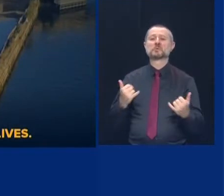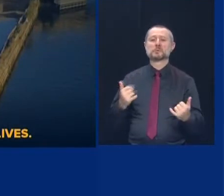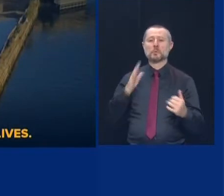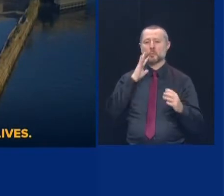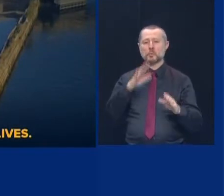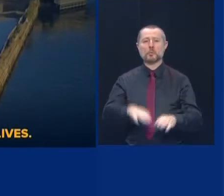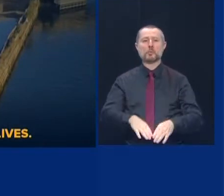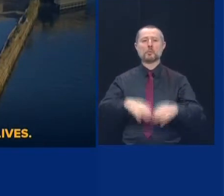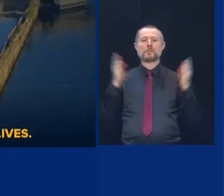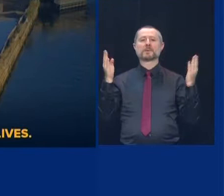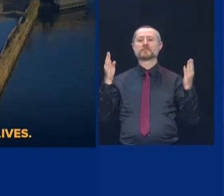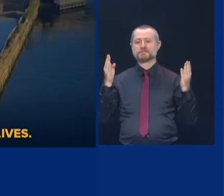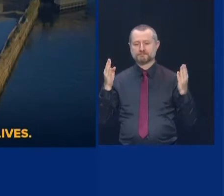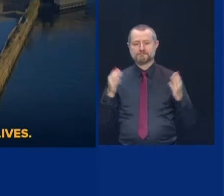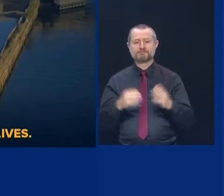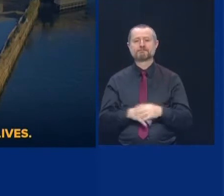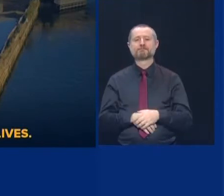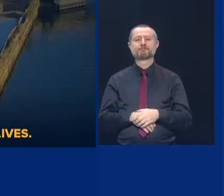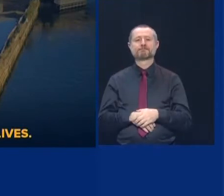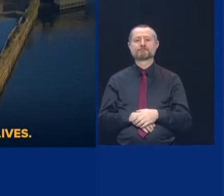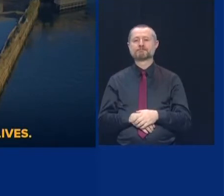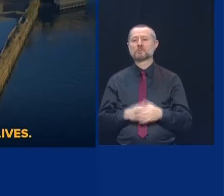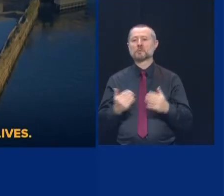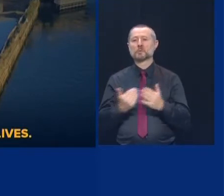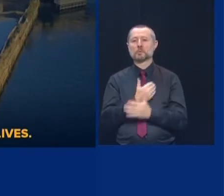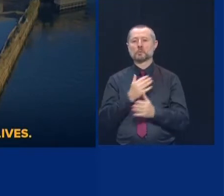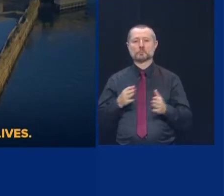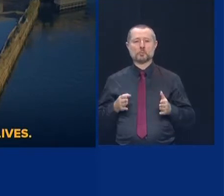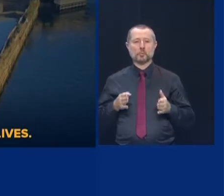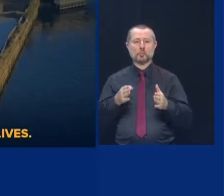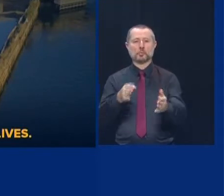ACROSS THE NEW YORK STATE THROUGHWAY, 527 MILES.